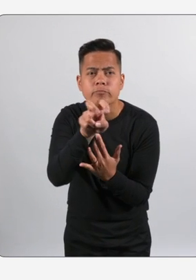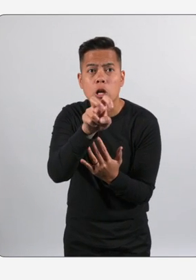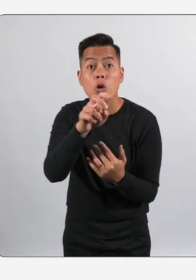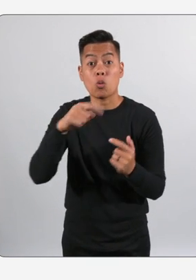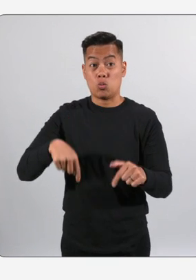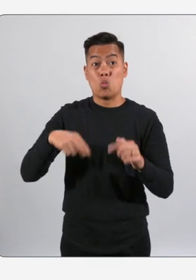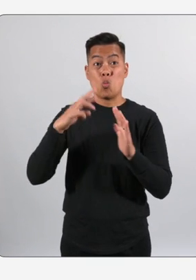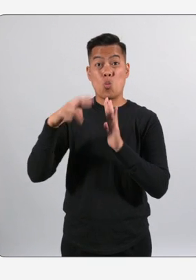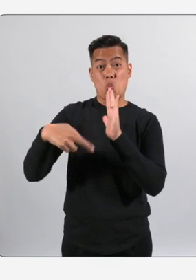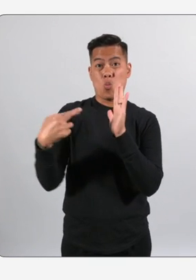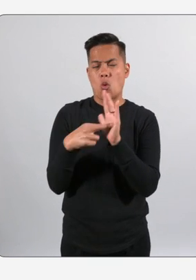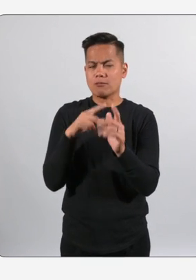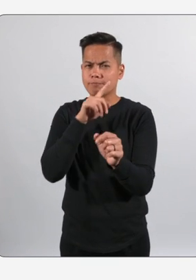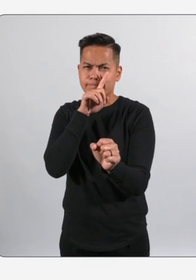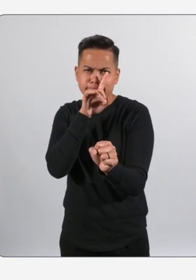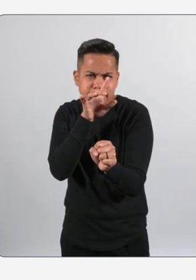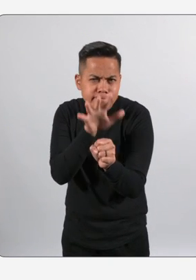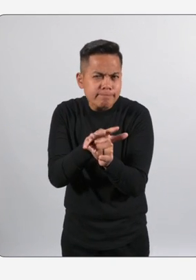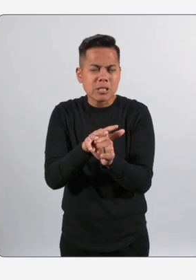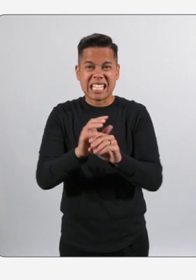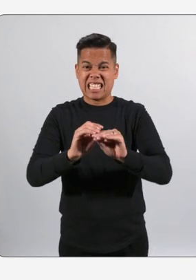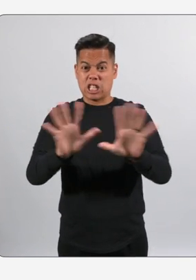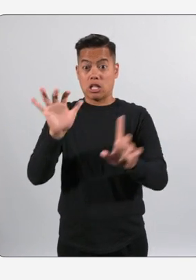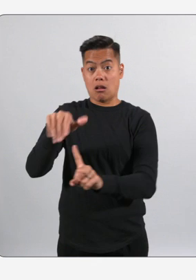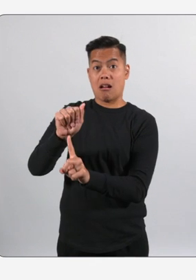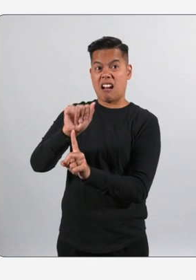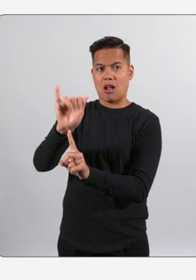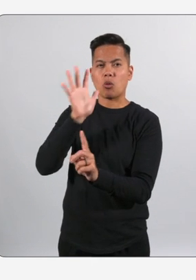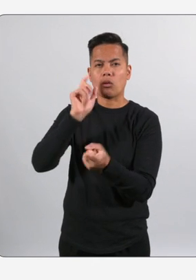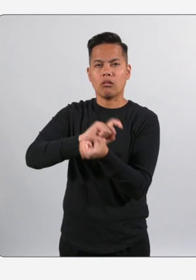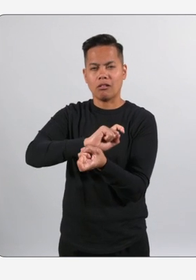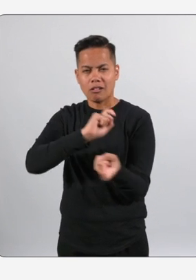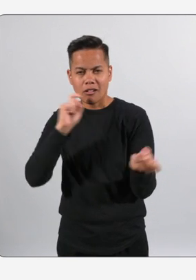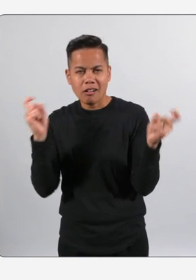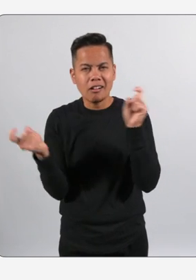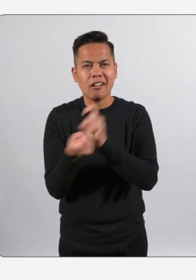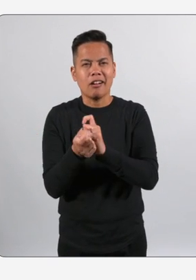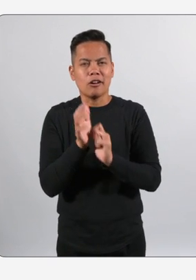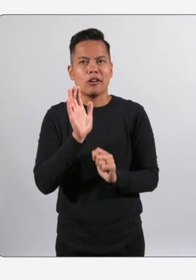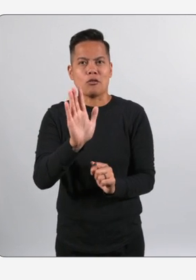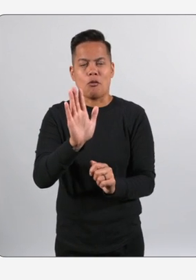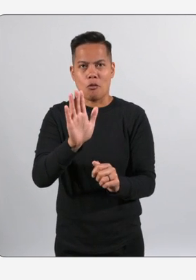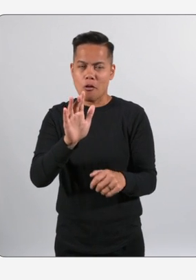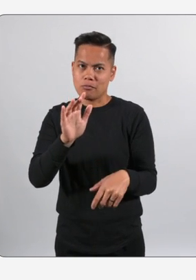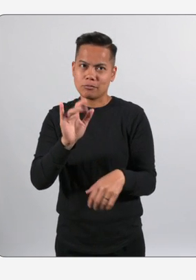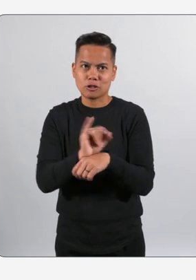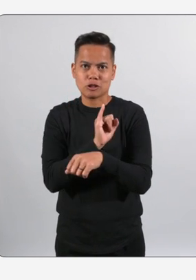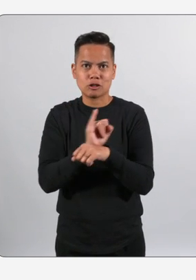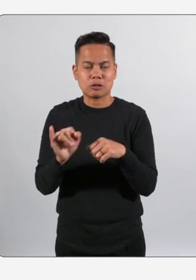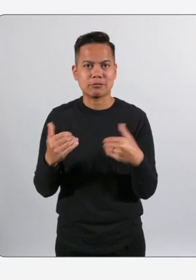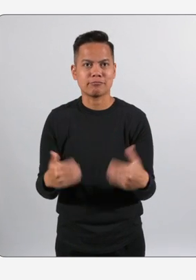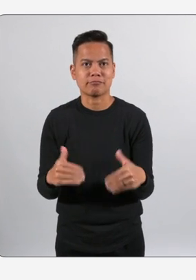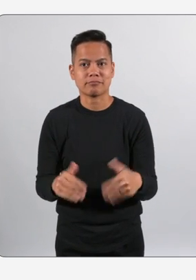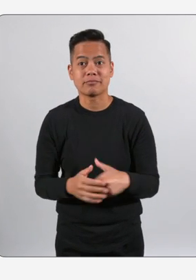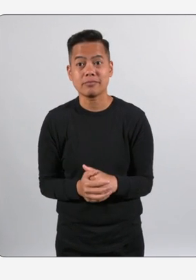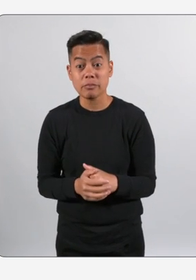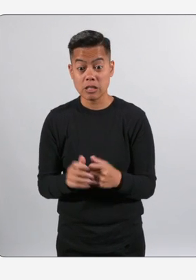committed to, because it's clear that AI is going to transform our industry in profound ways. In fact, this transformation is